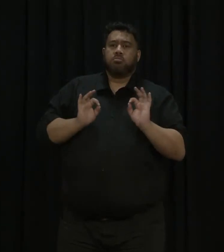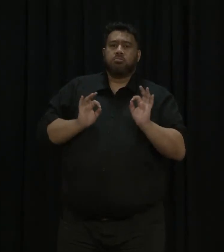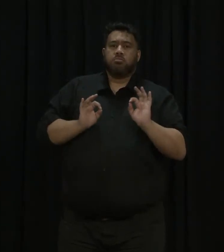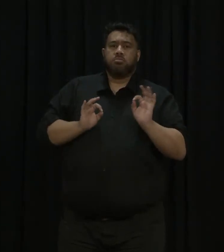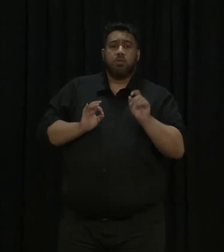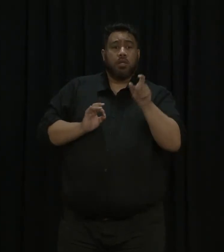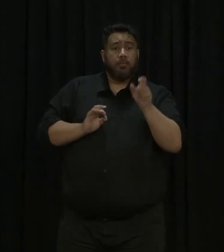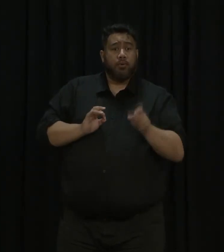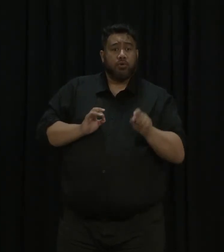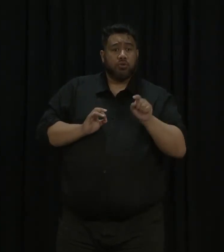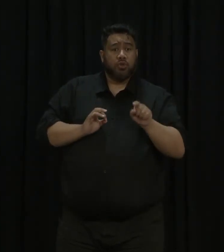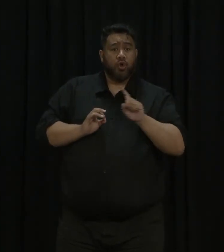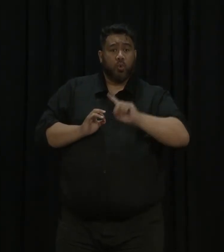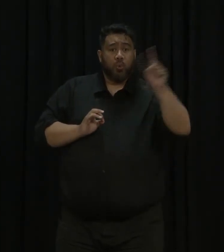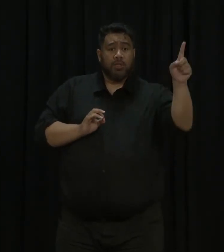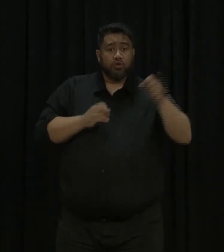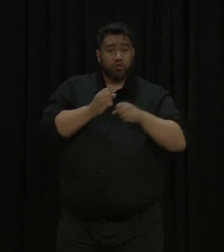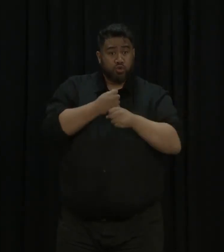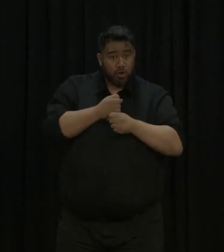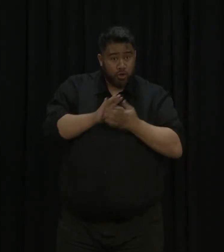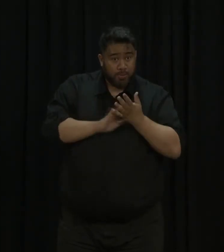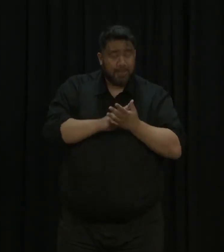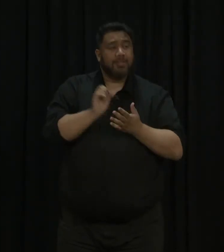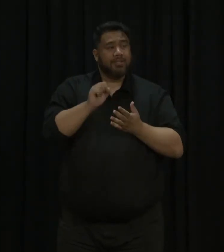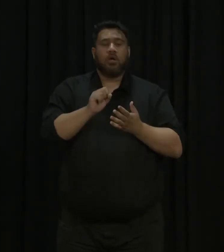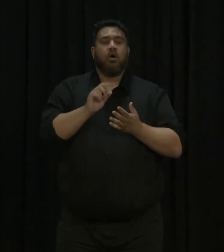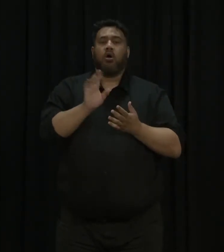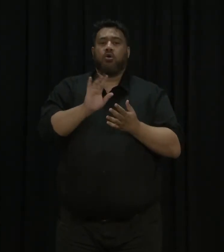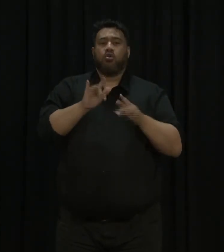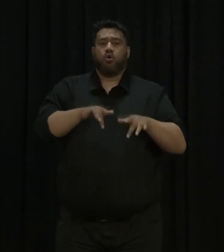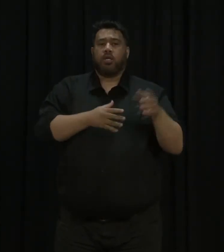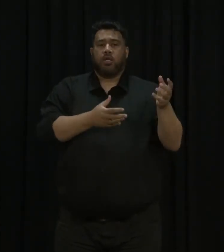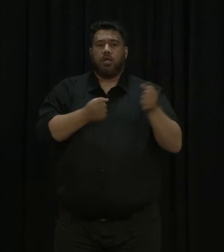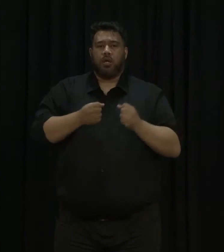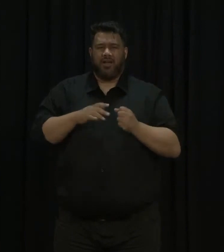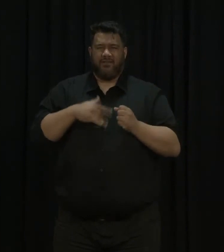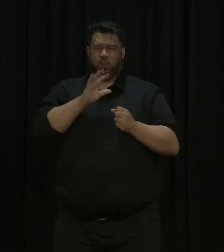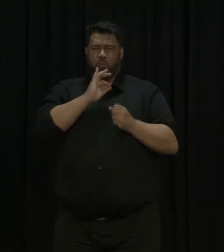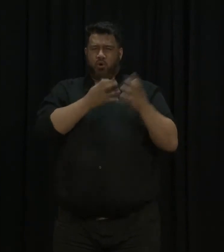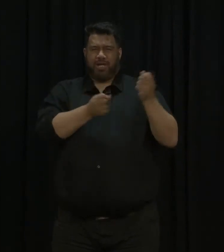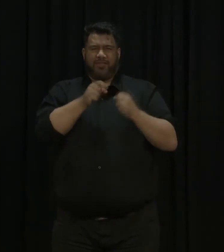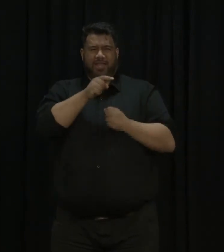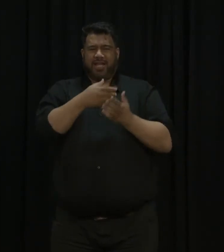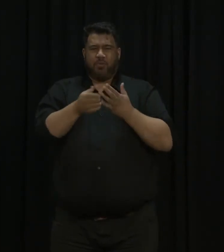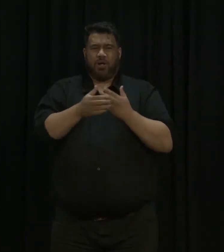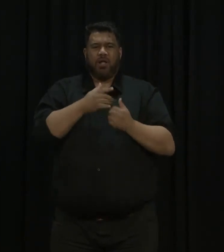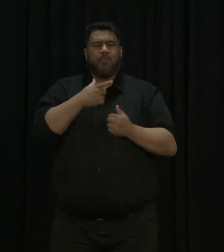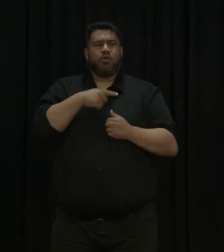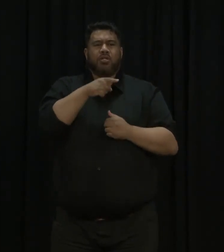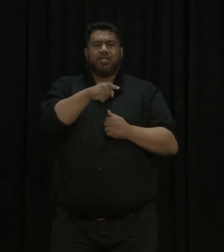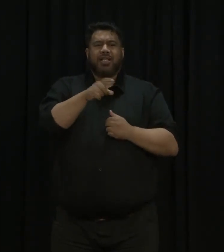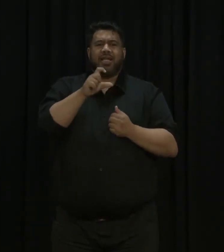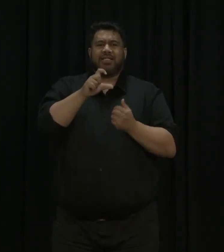tonight and the 2nd tomorrow. I don't know about the Tonga